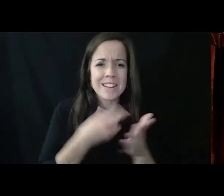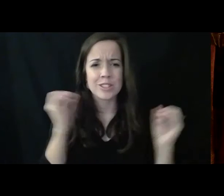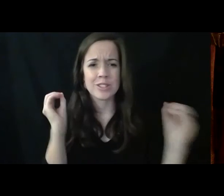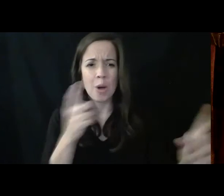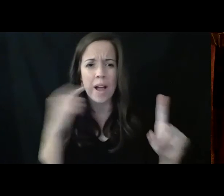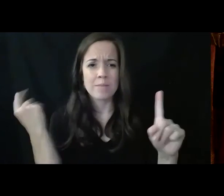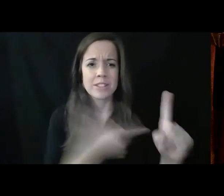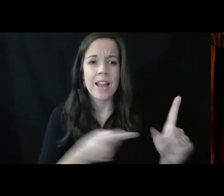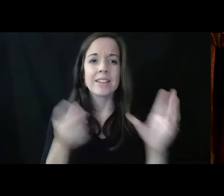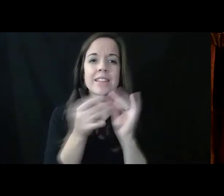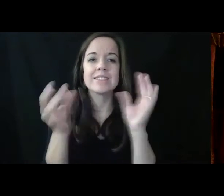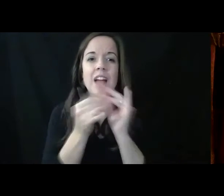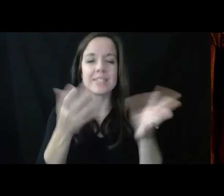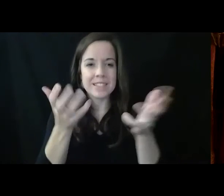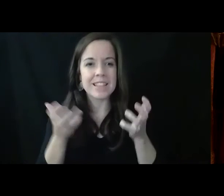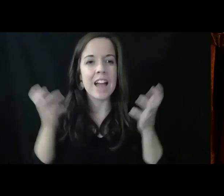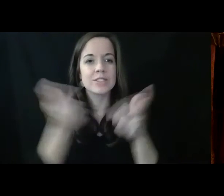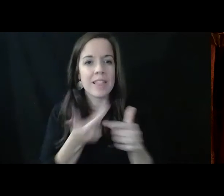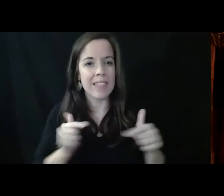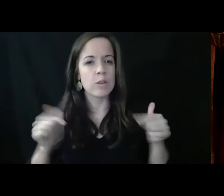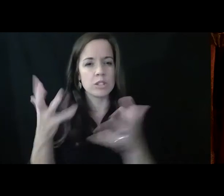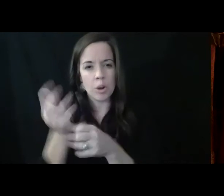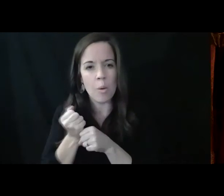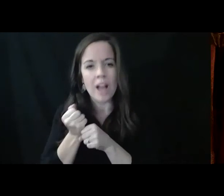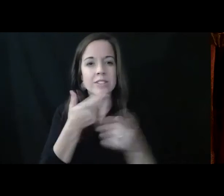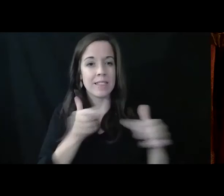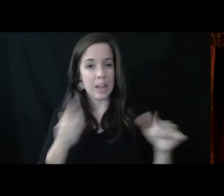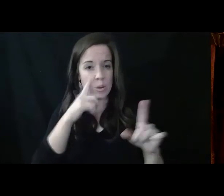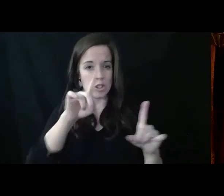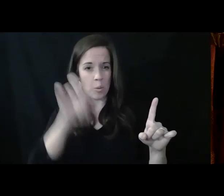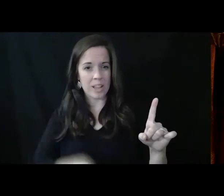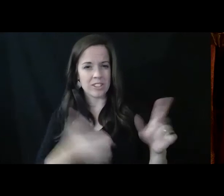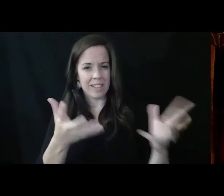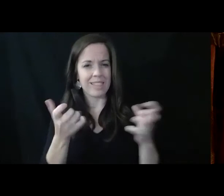desires // the language acquires // the language in question likes conquest // moves west because